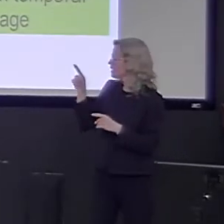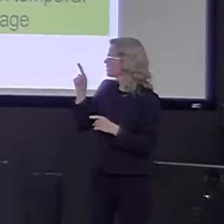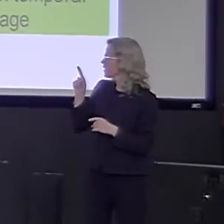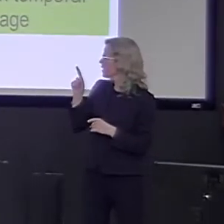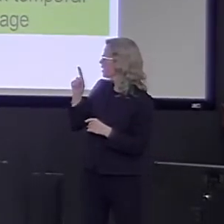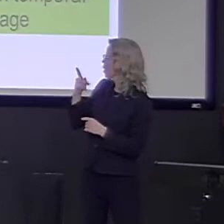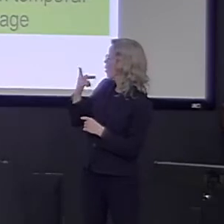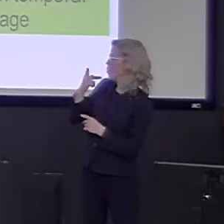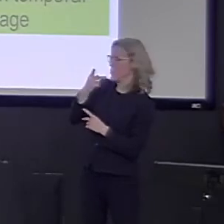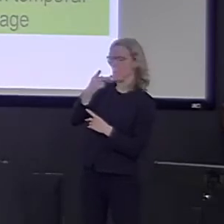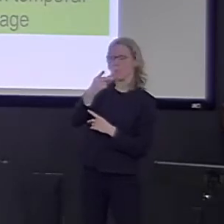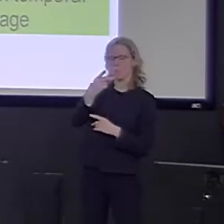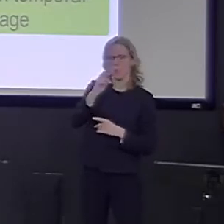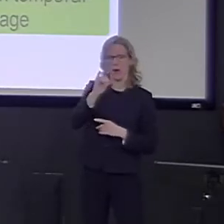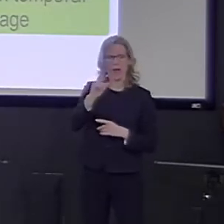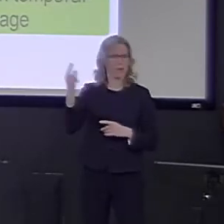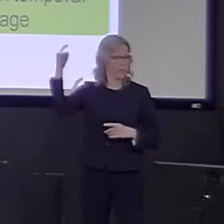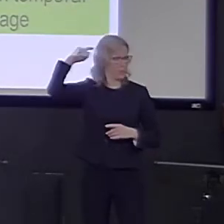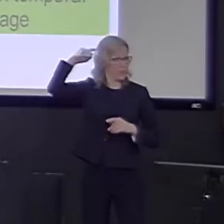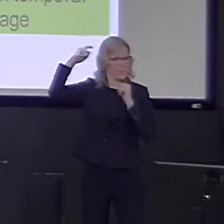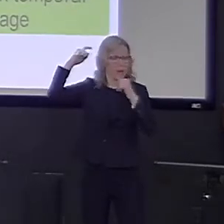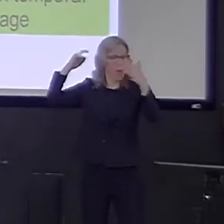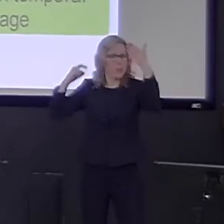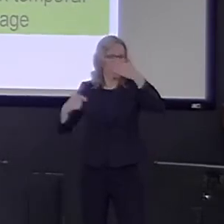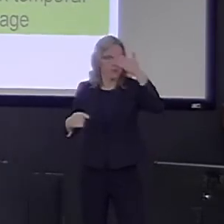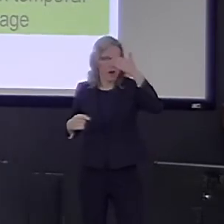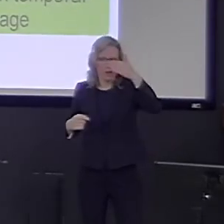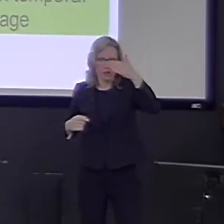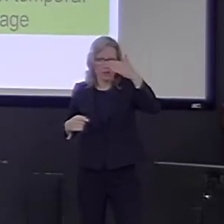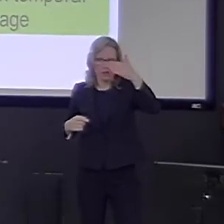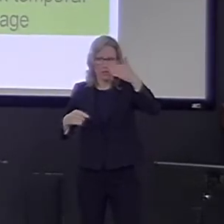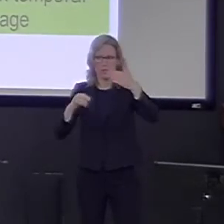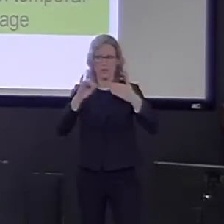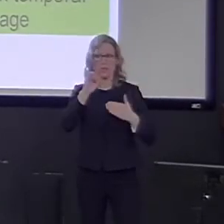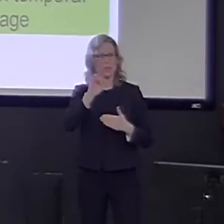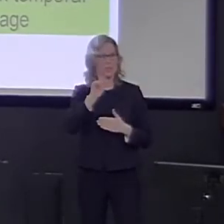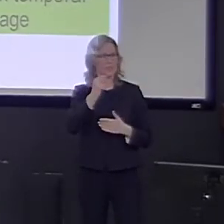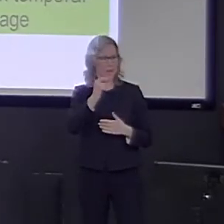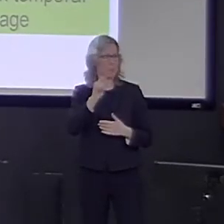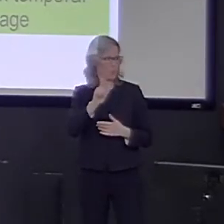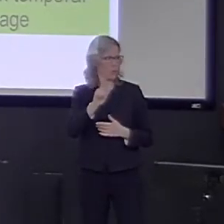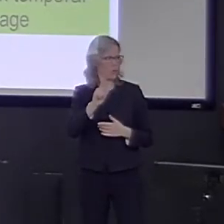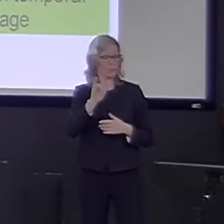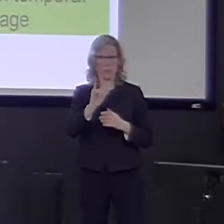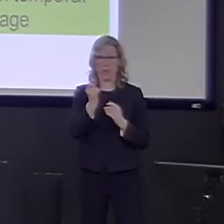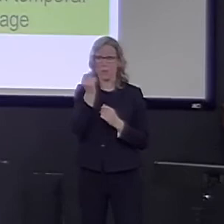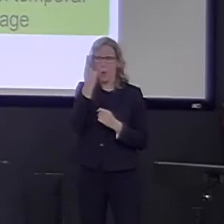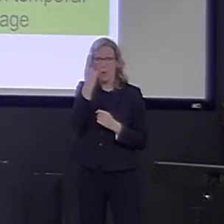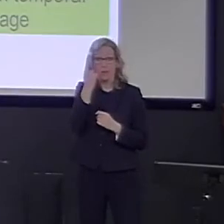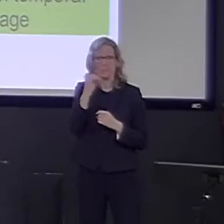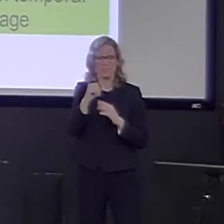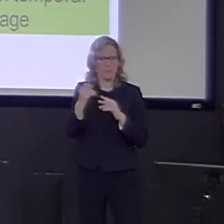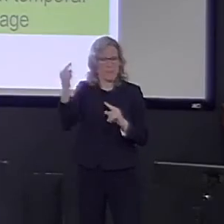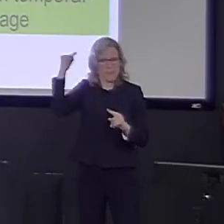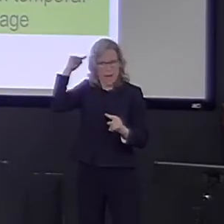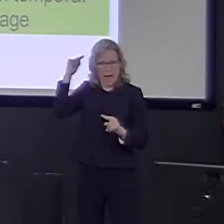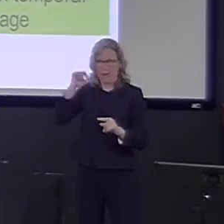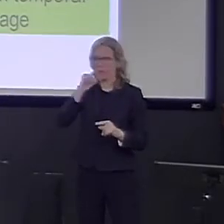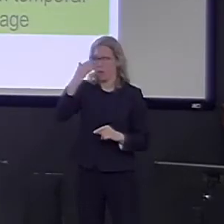and not in the front of the brain. It's that the coherence between brains is part of the back of the brain, not the front of the brain.